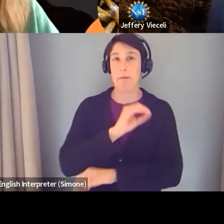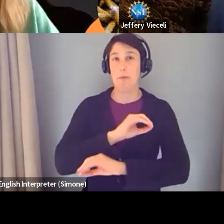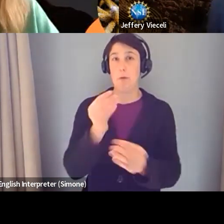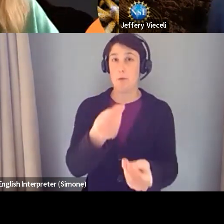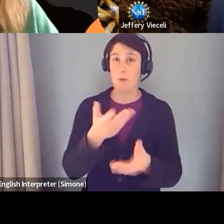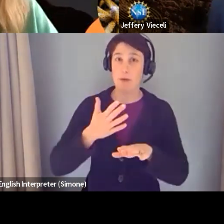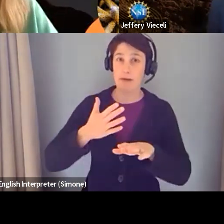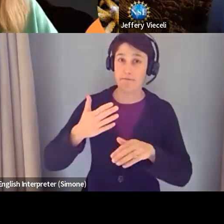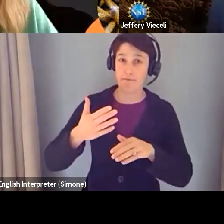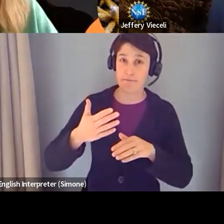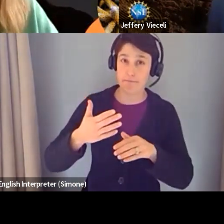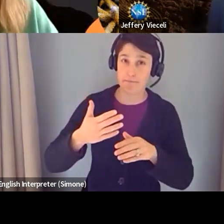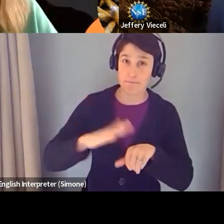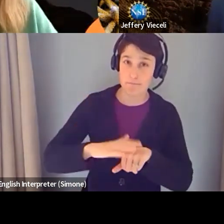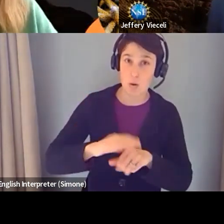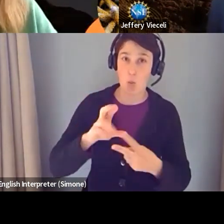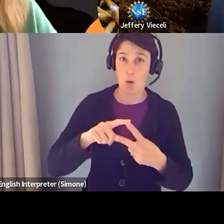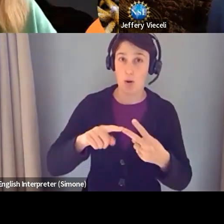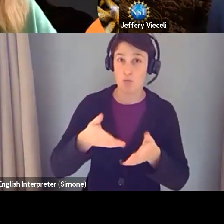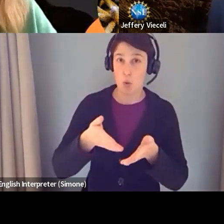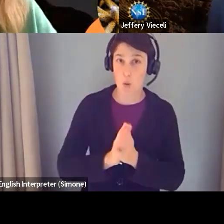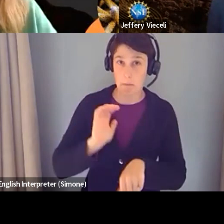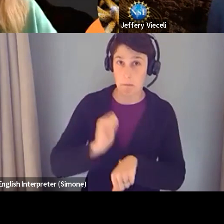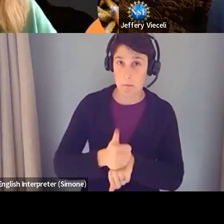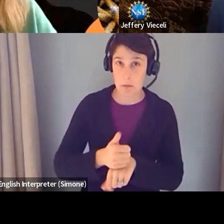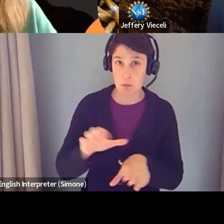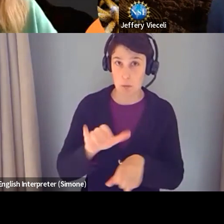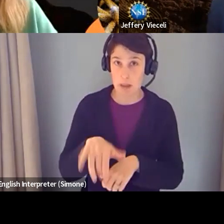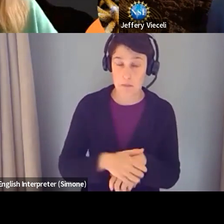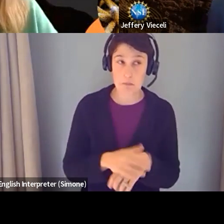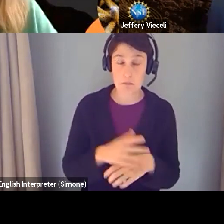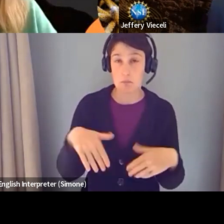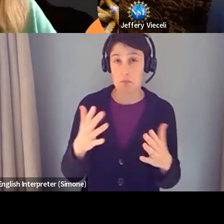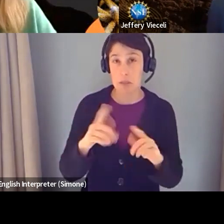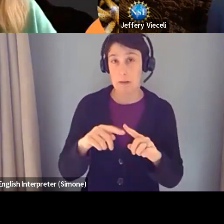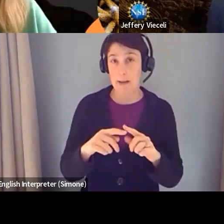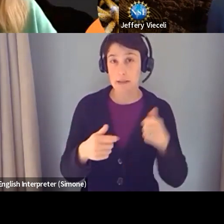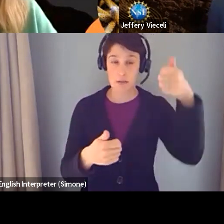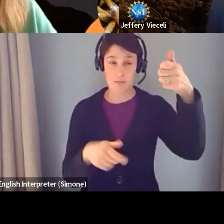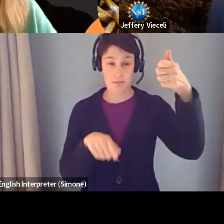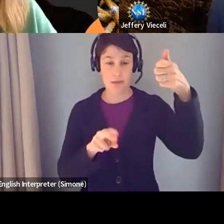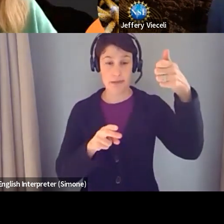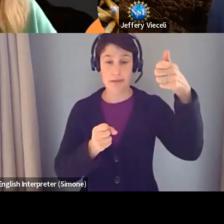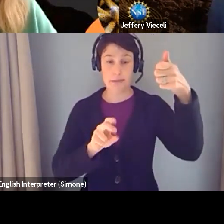So it will be dependent on the subrecipient's agreement with their prime